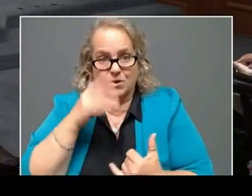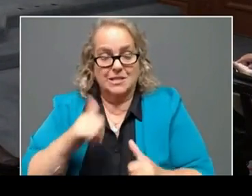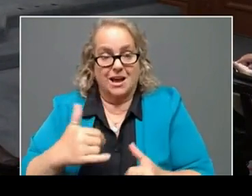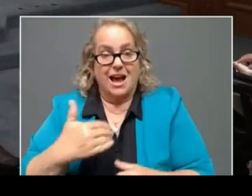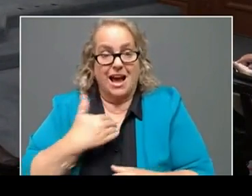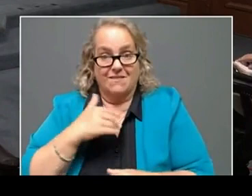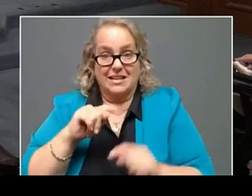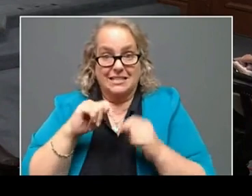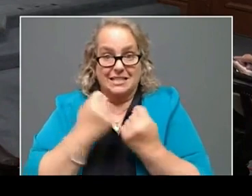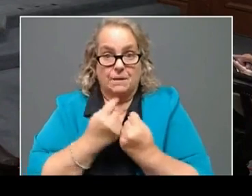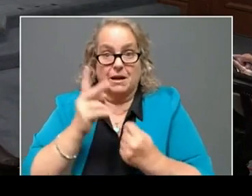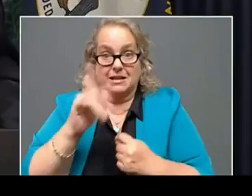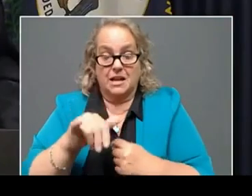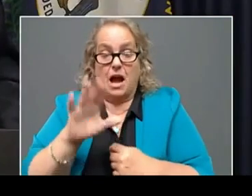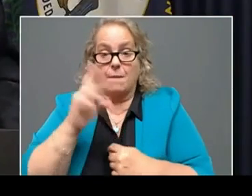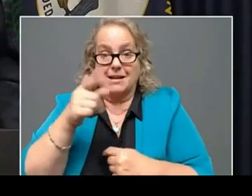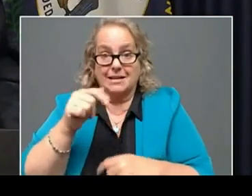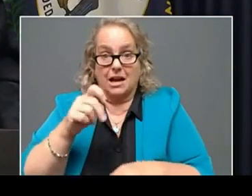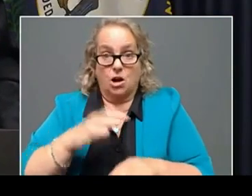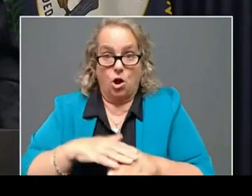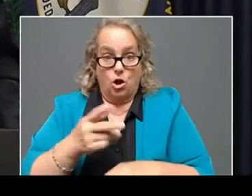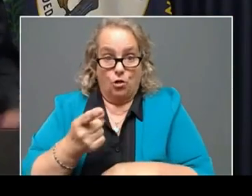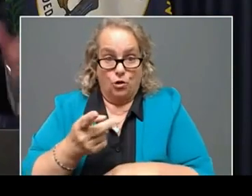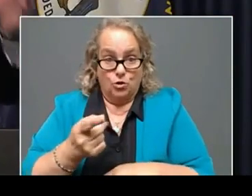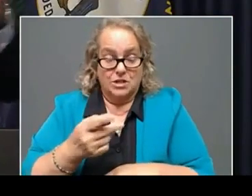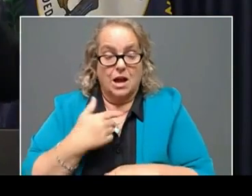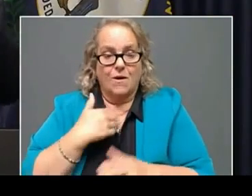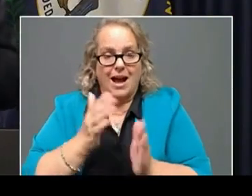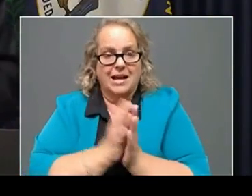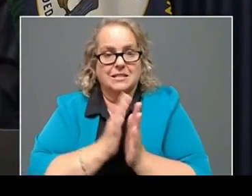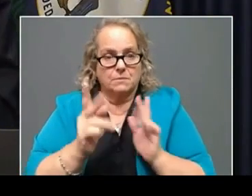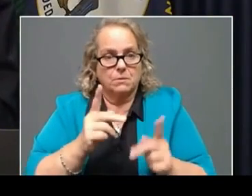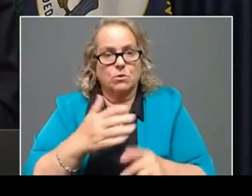Thursday, I'd ask the people at least consider limiting questions to what